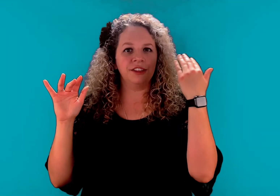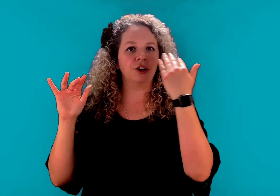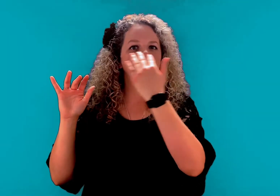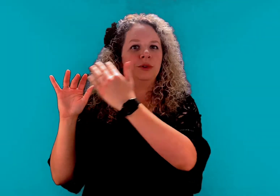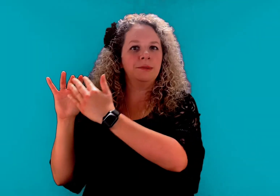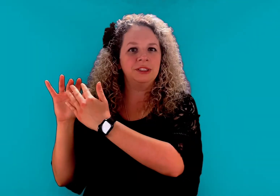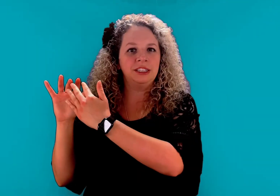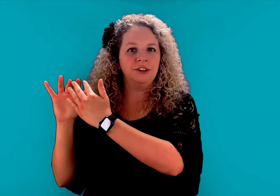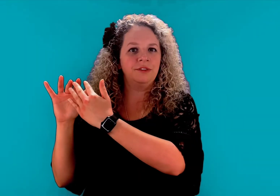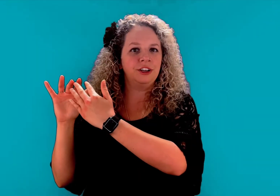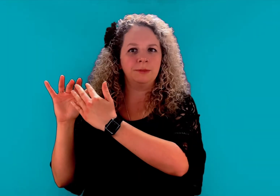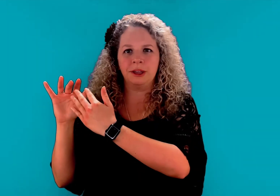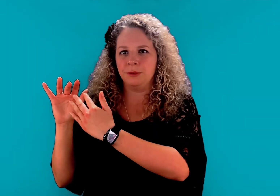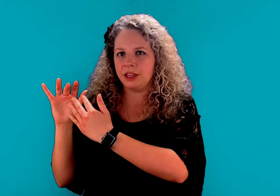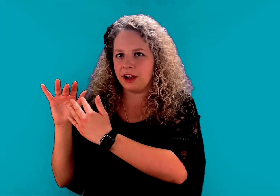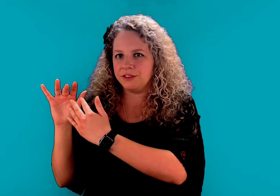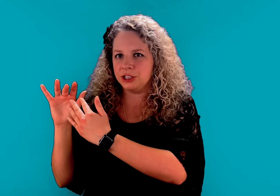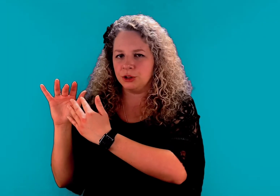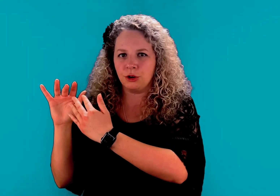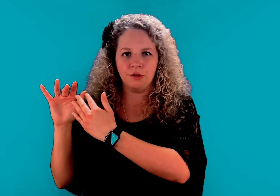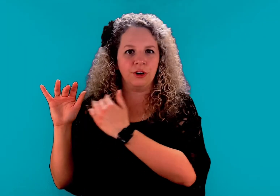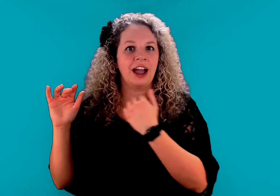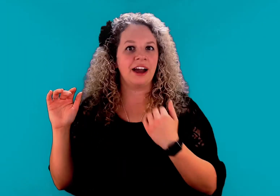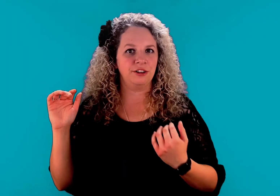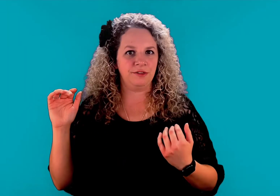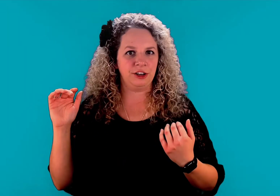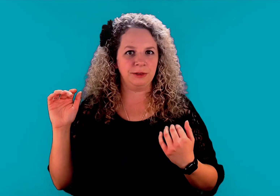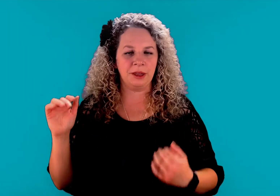also able to see your fingerspelling without having to look over at your fingerspelling.